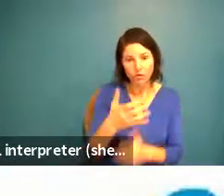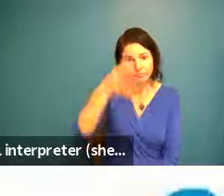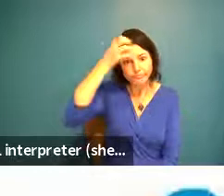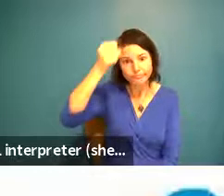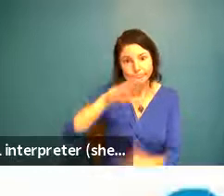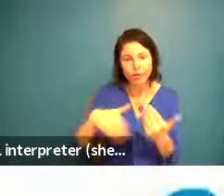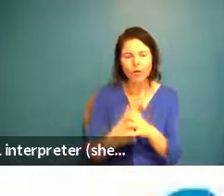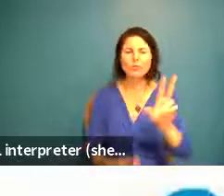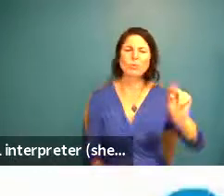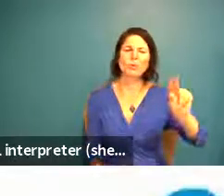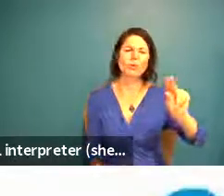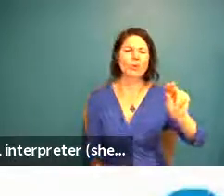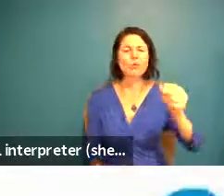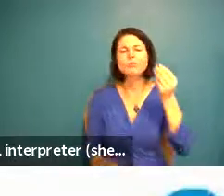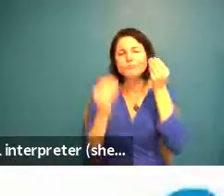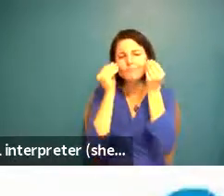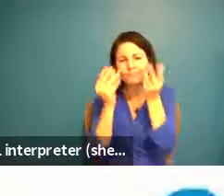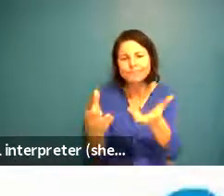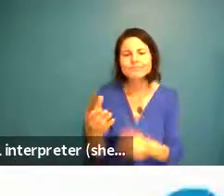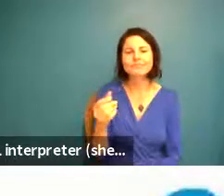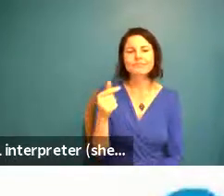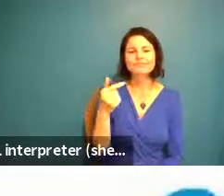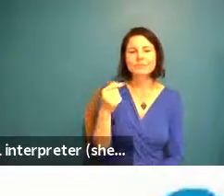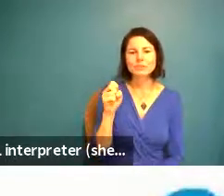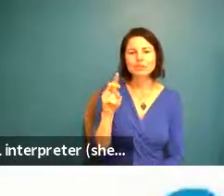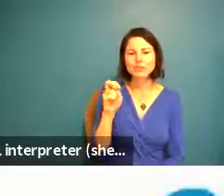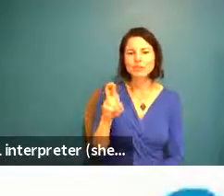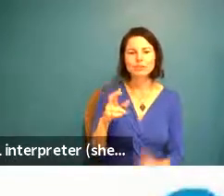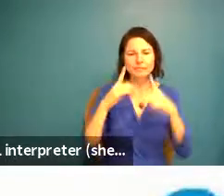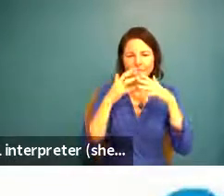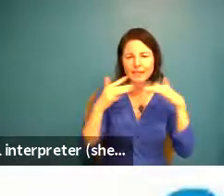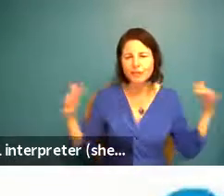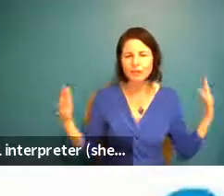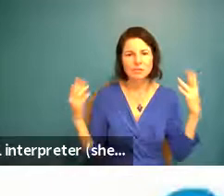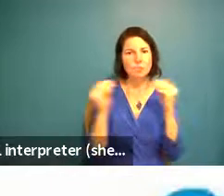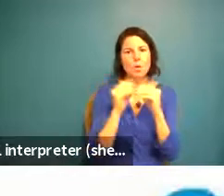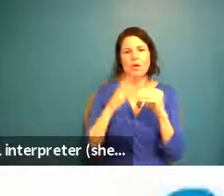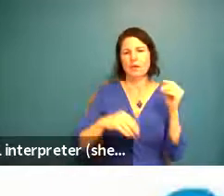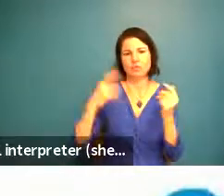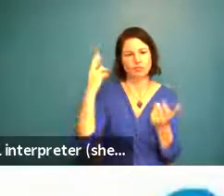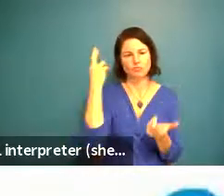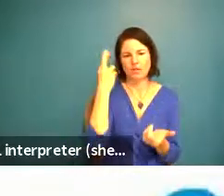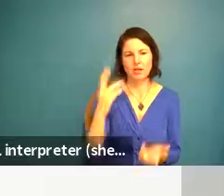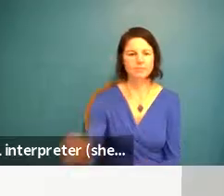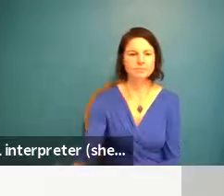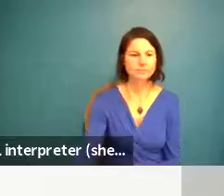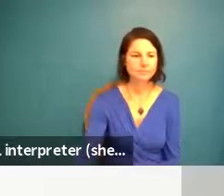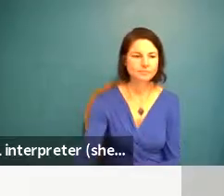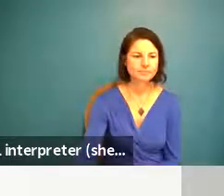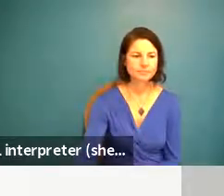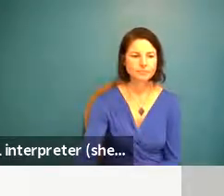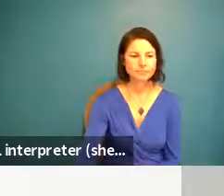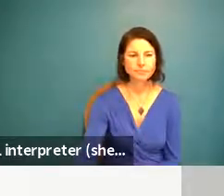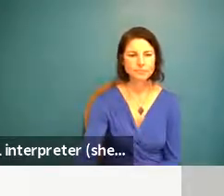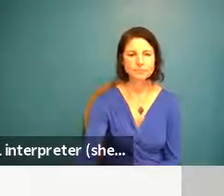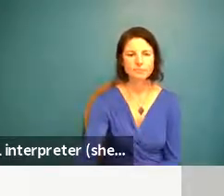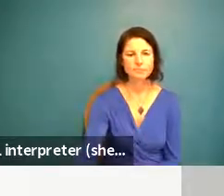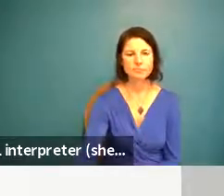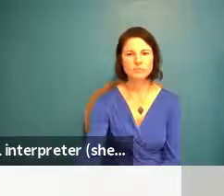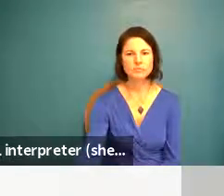I just want to let you know that gender is so much more varied than many people realize. Someone who is intersex as someone who was